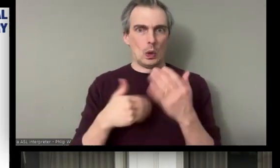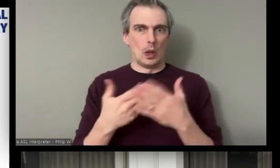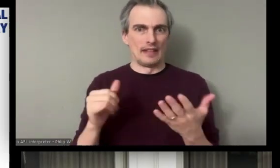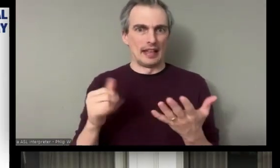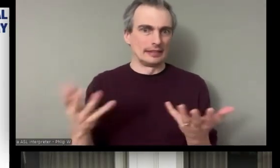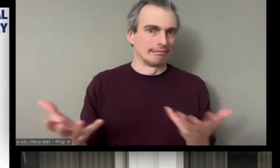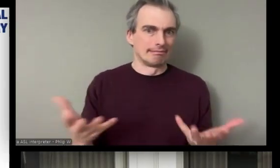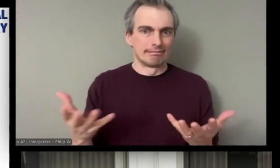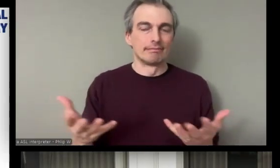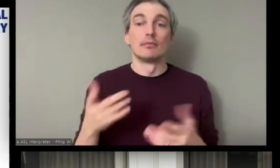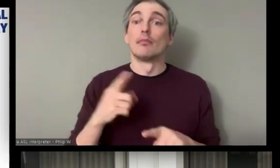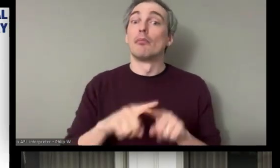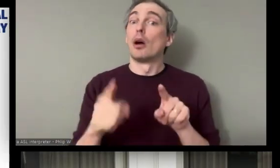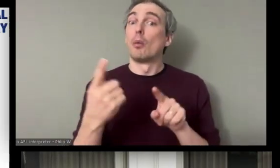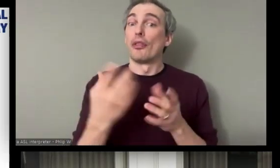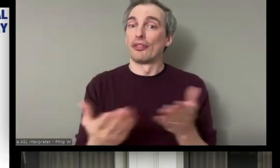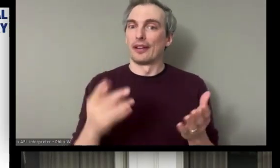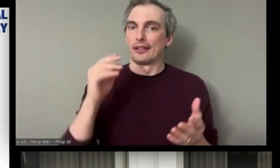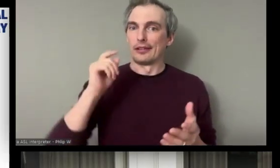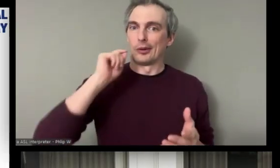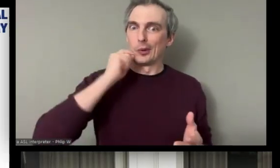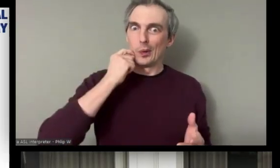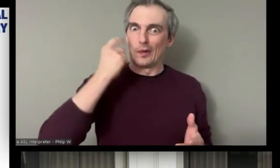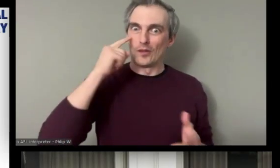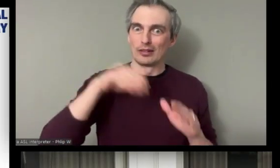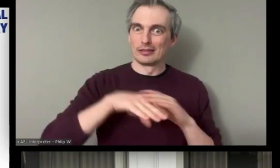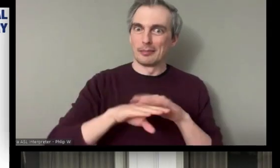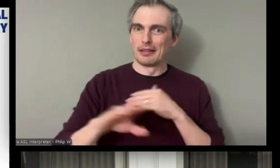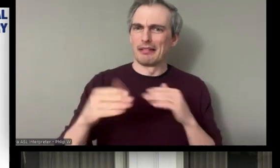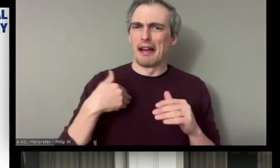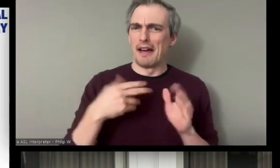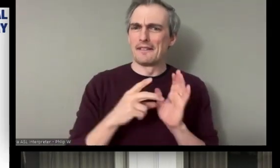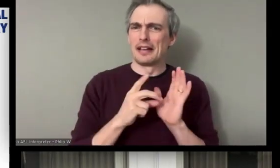demo for today that hopefully shows these things -- but being able to do